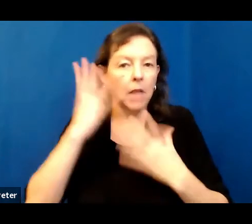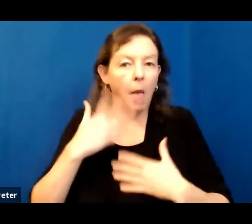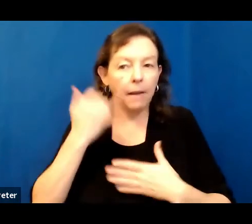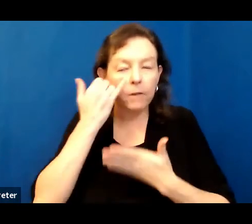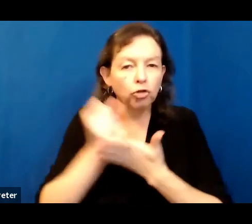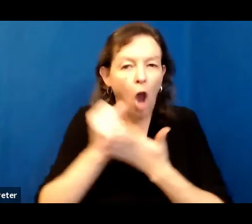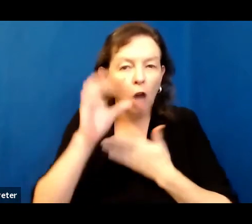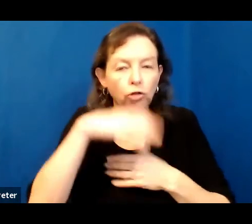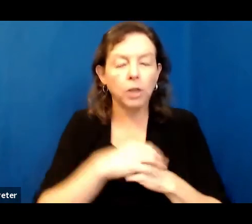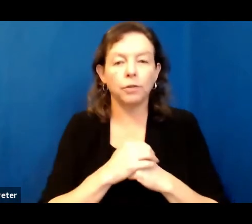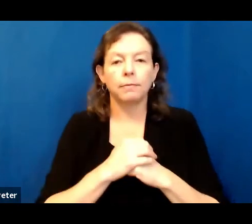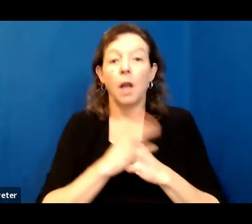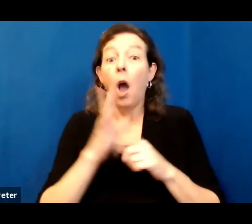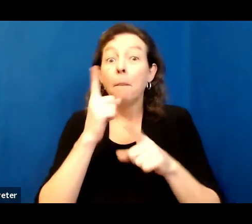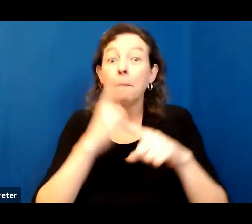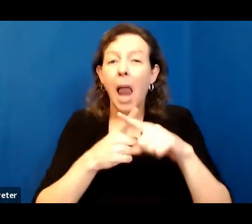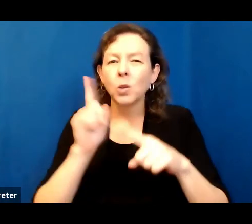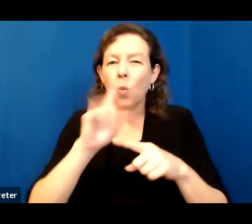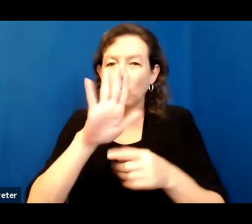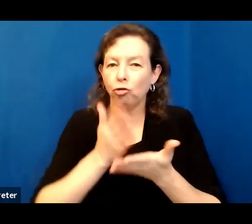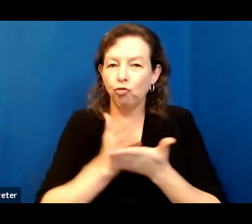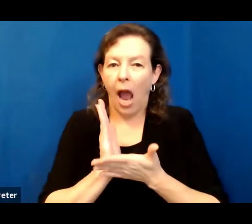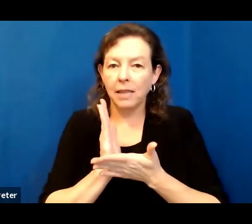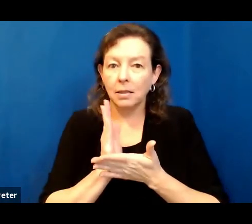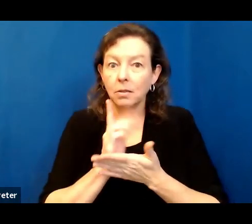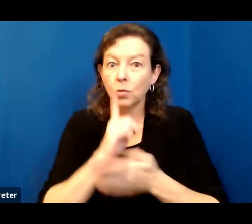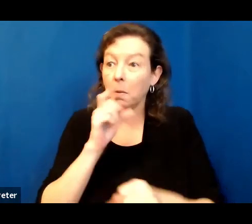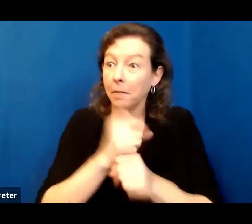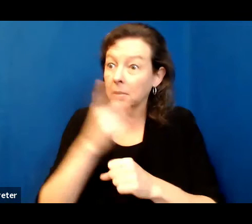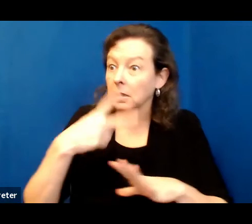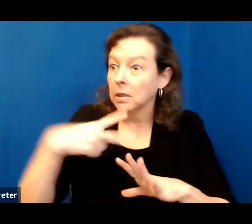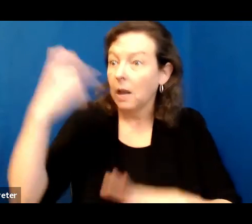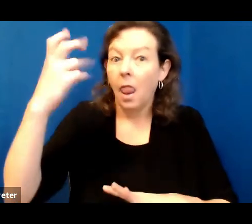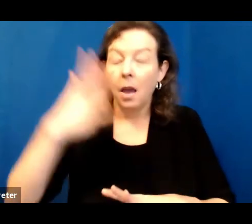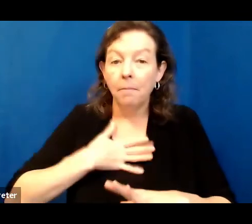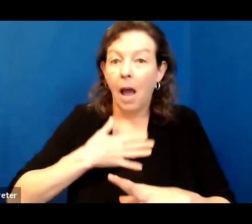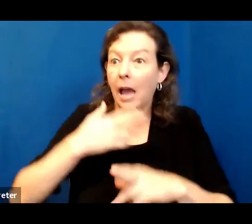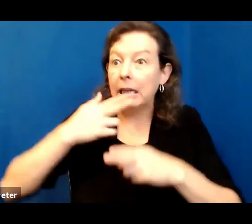And also what your rights are if you do become a victim of identity theft,